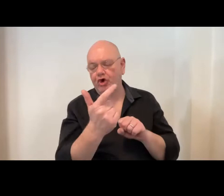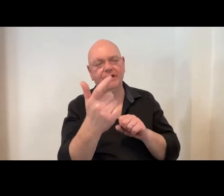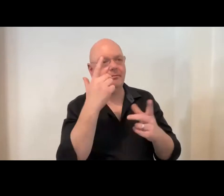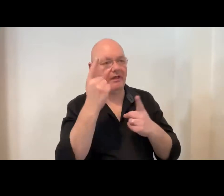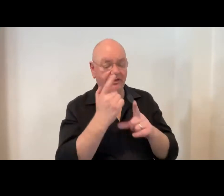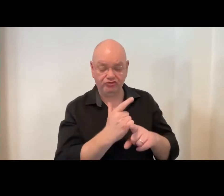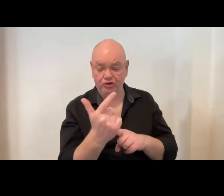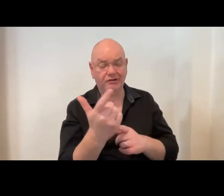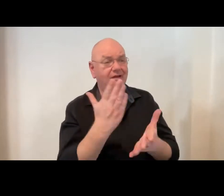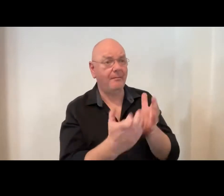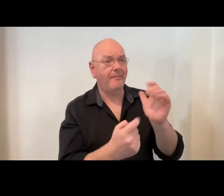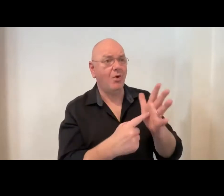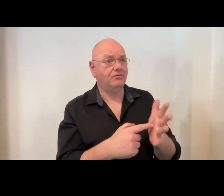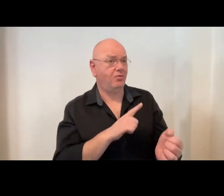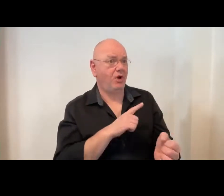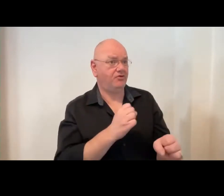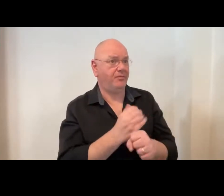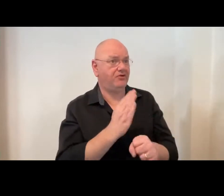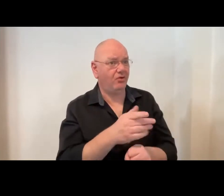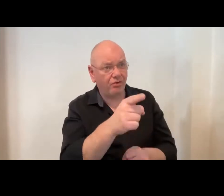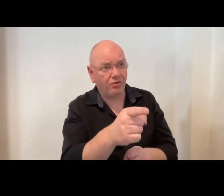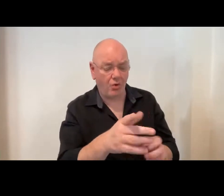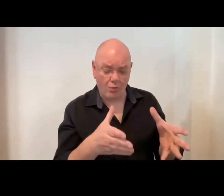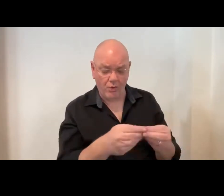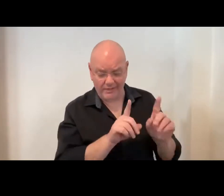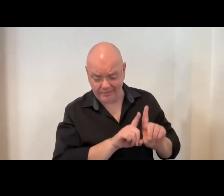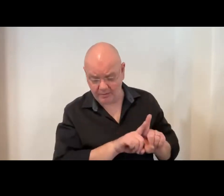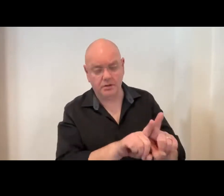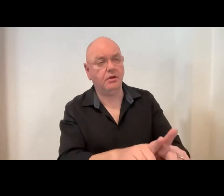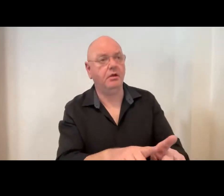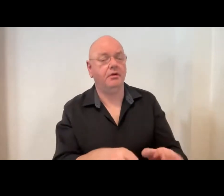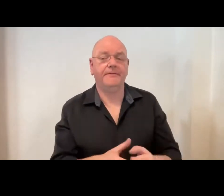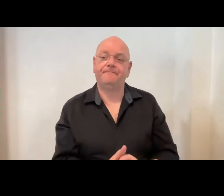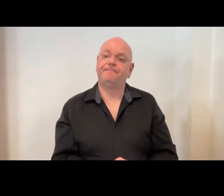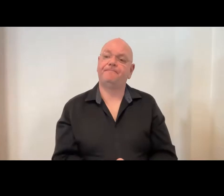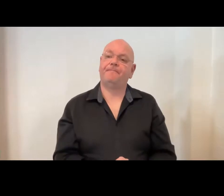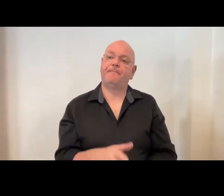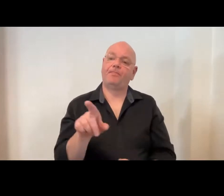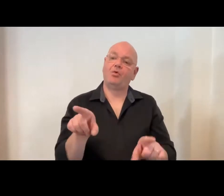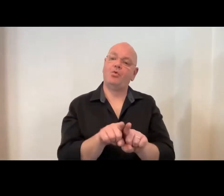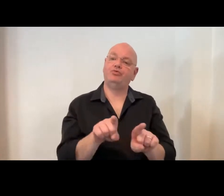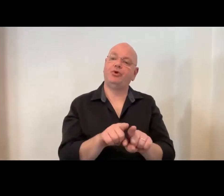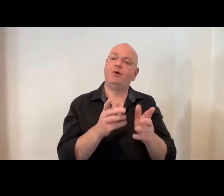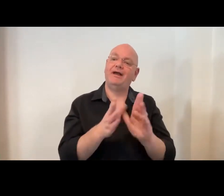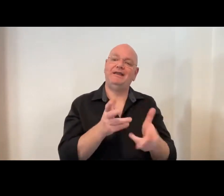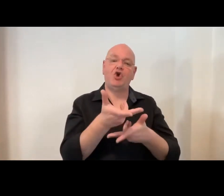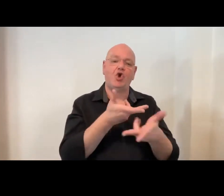know of is working hard to address in the ways in which they can and I think you can -- I think the best thing